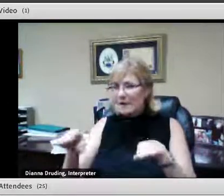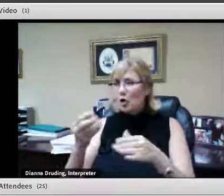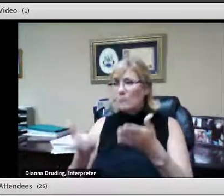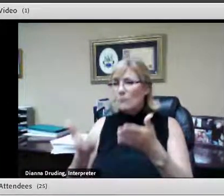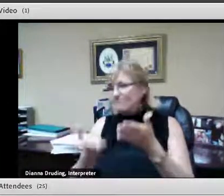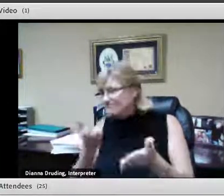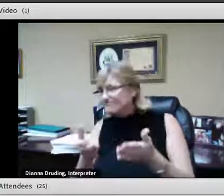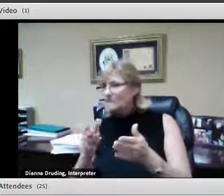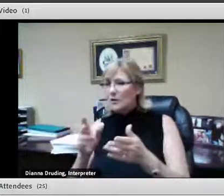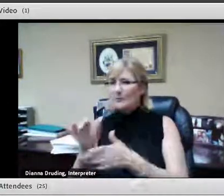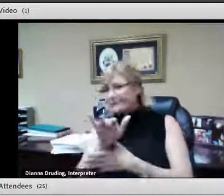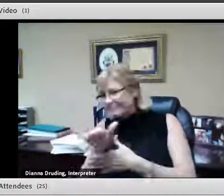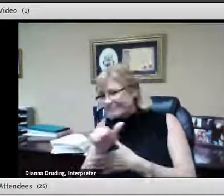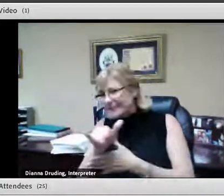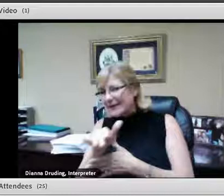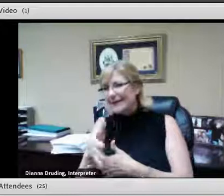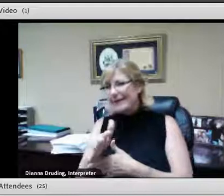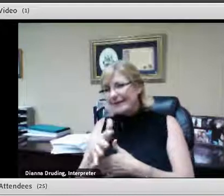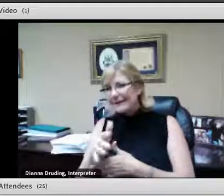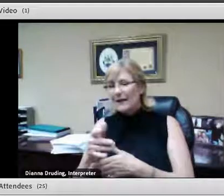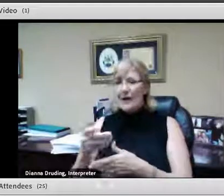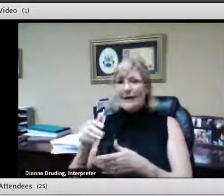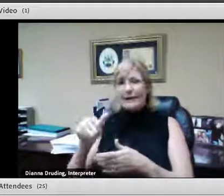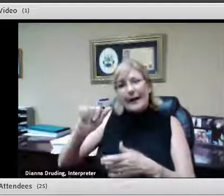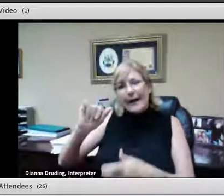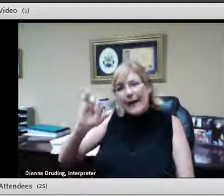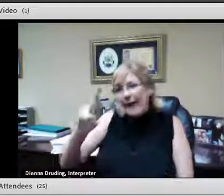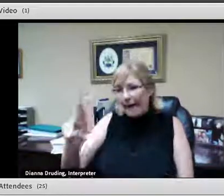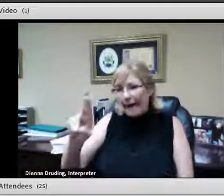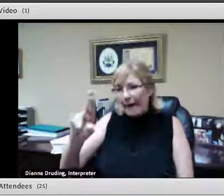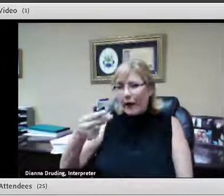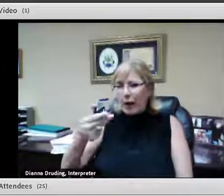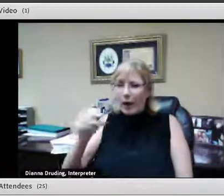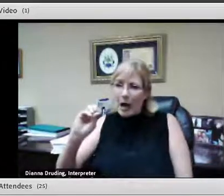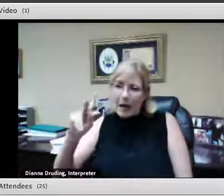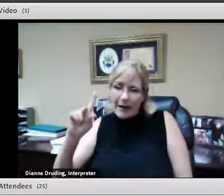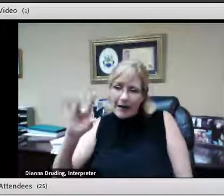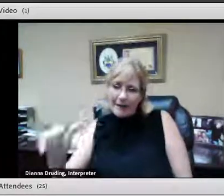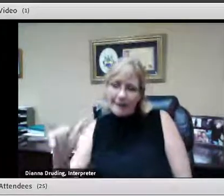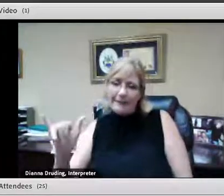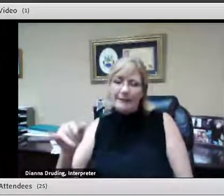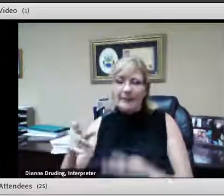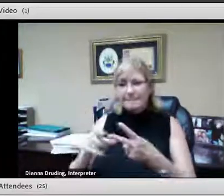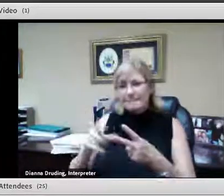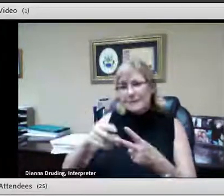Ryan: Yeah, it's like air hockey ping-pong, but with custom balls and paddles. It was crazy.